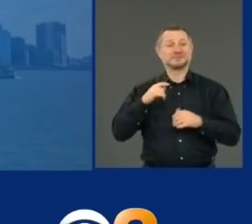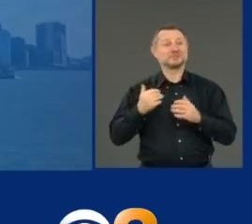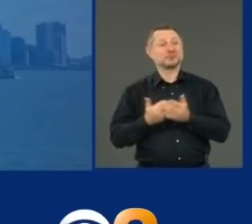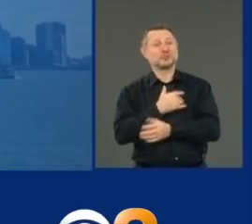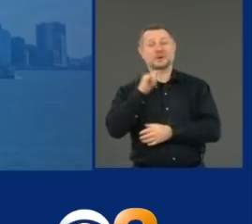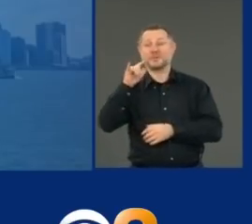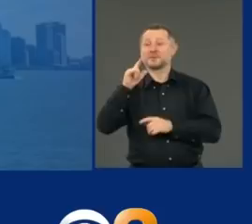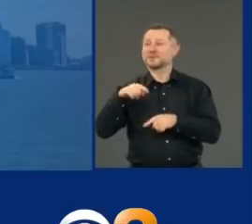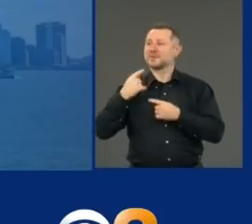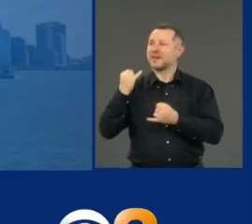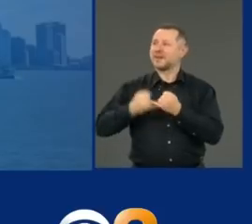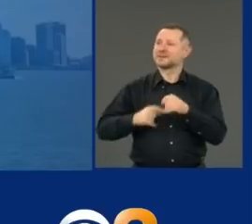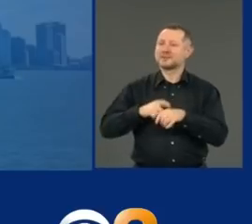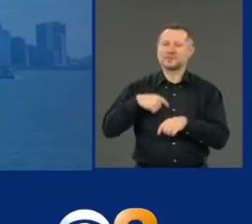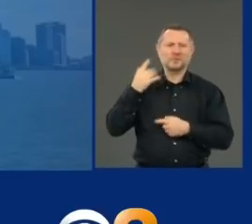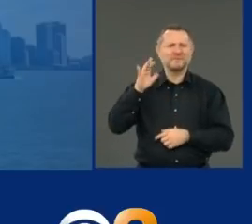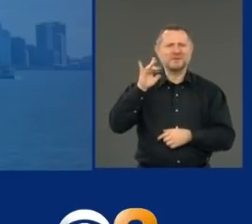COMPETITIVE. THAT'S WHAT WE ARE